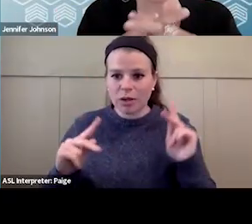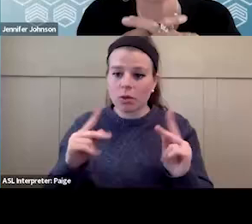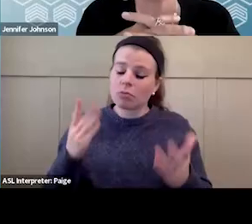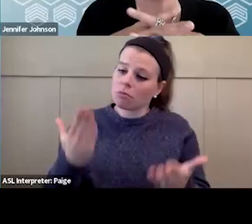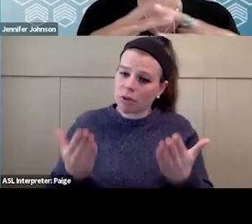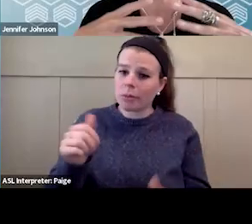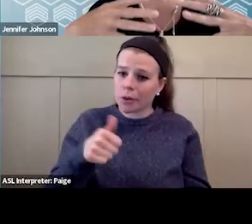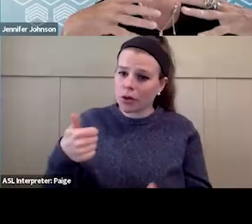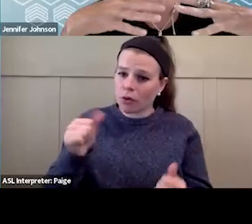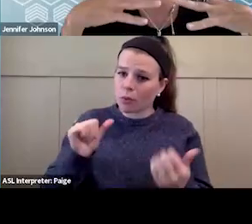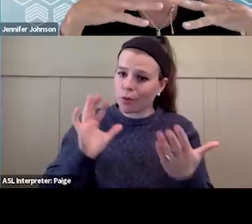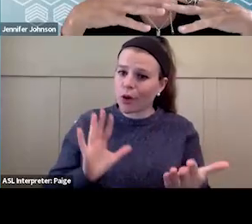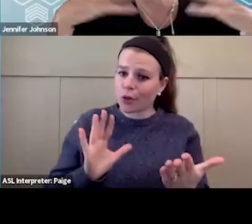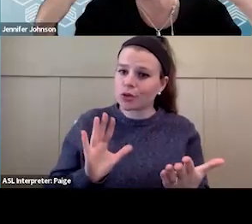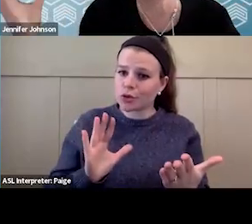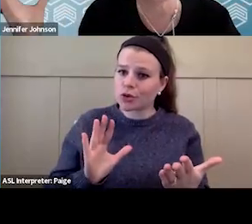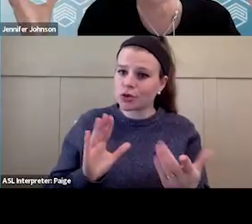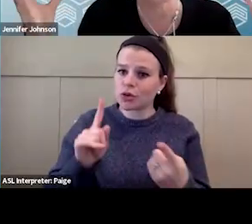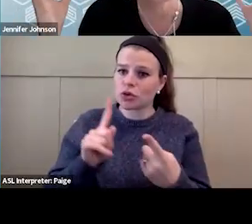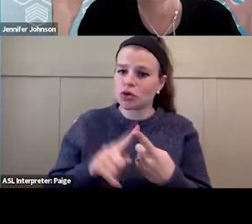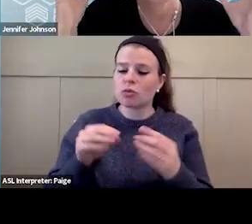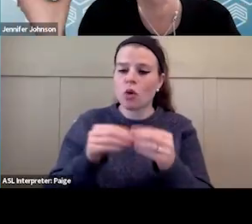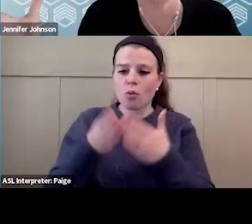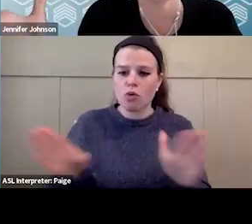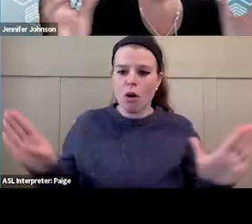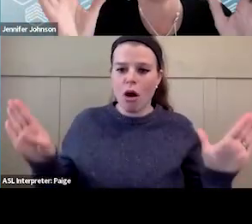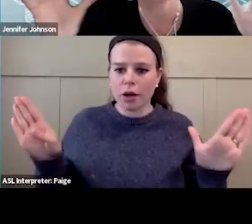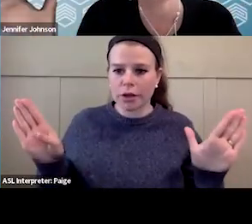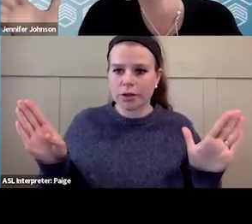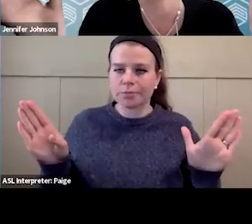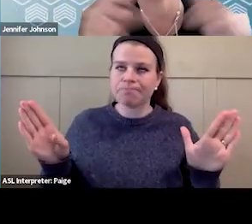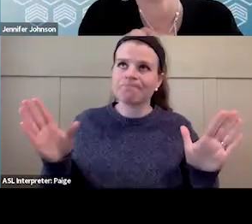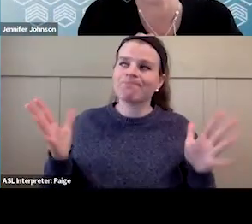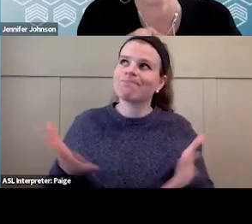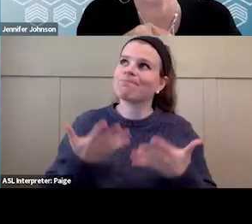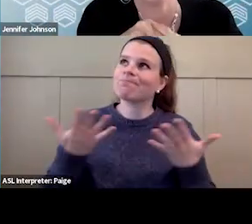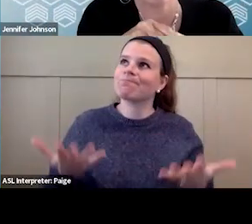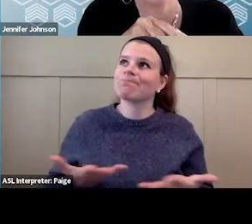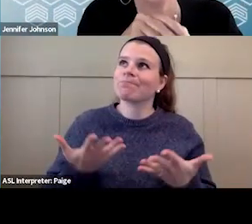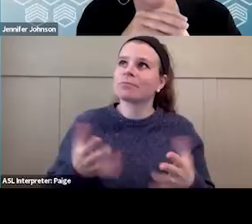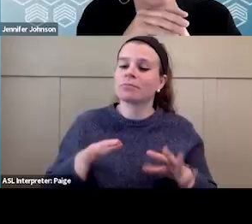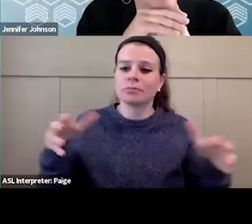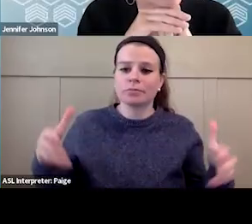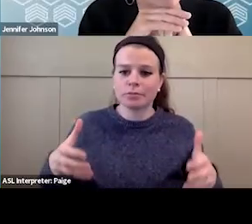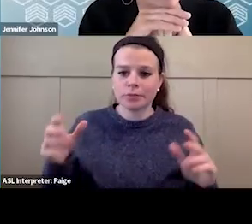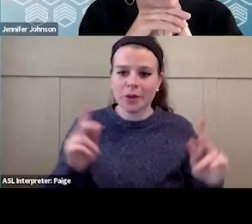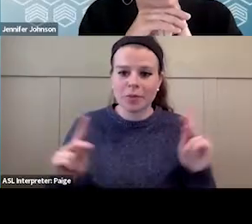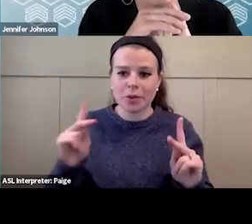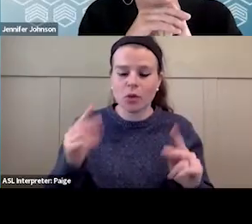into broadening the sort of base of, of who knows about this information.